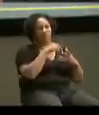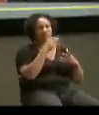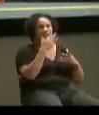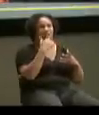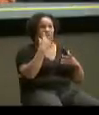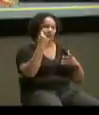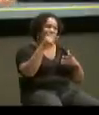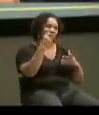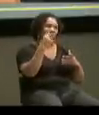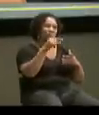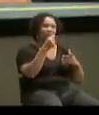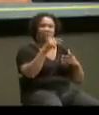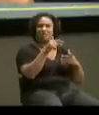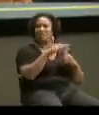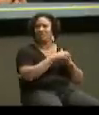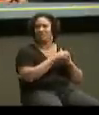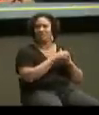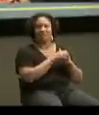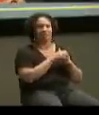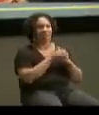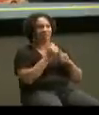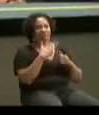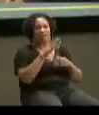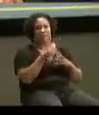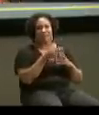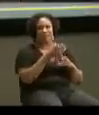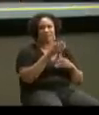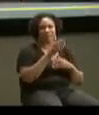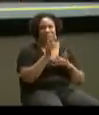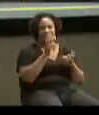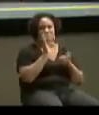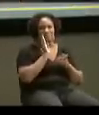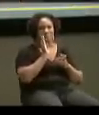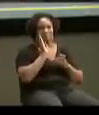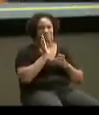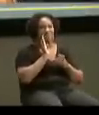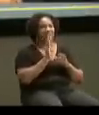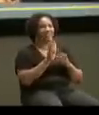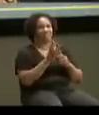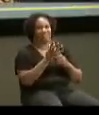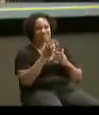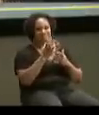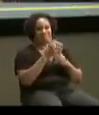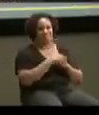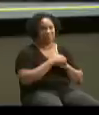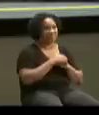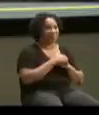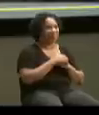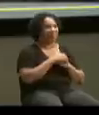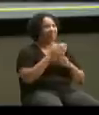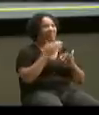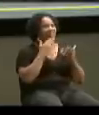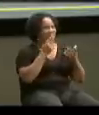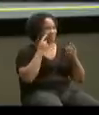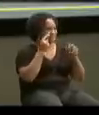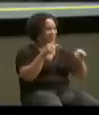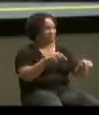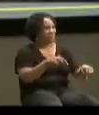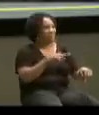COLORED GREEN, ALL OF THOSE BEERS THAT ARE CALLING TO US RIGHT ABOUT NOW. SO, I APPRECIATE THAT YOU HAVE STAYED HERE AND THAT YOU'VE COME